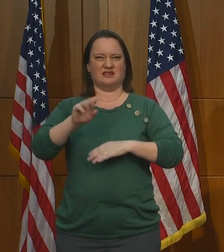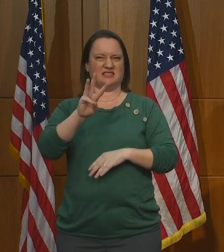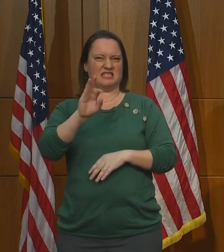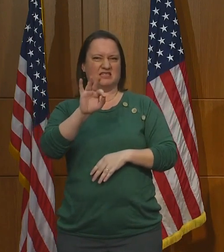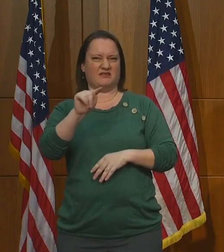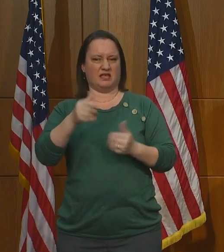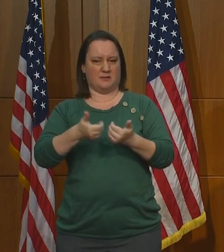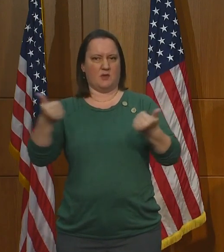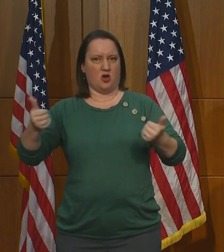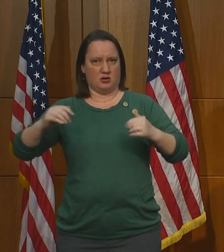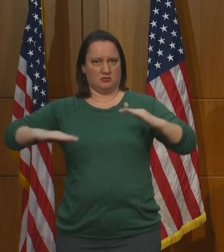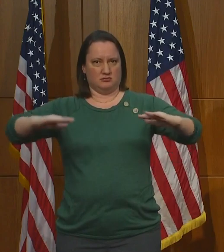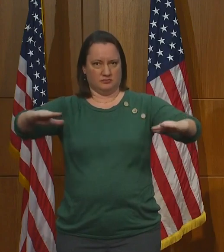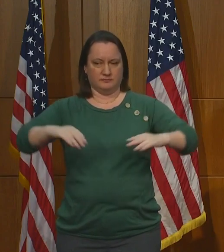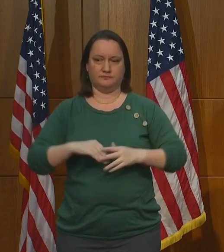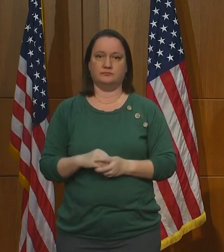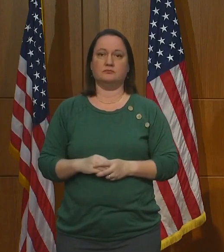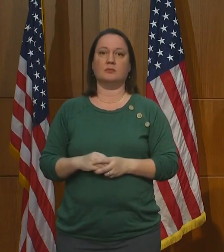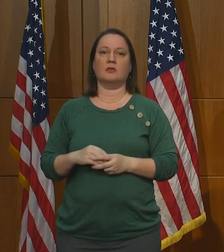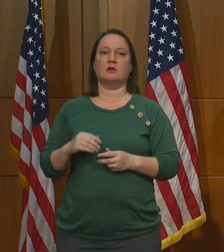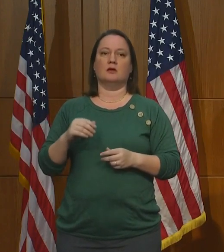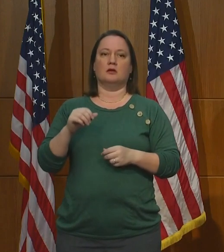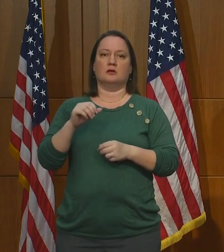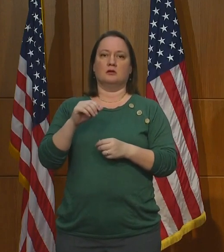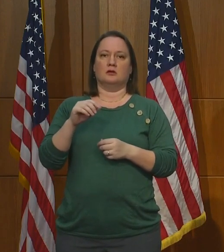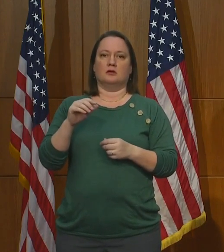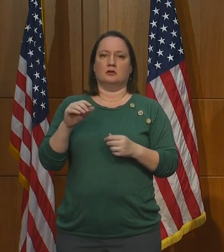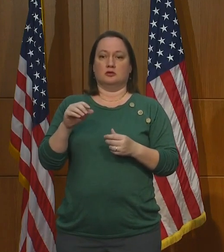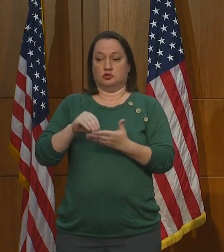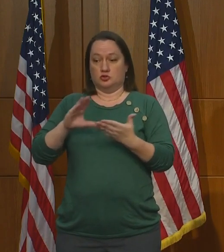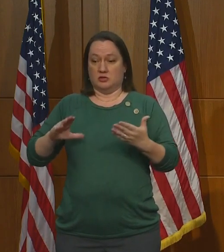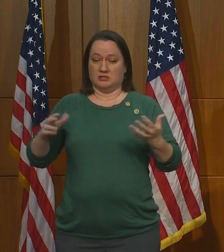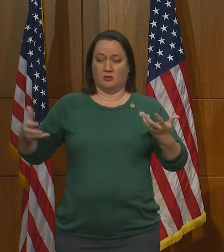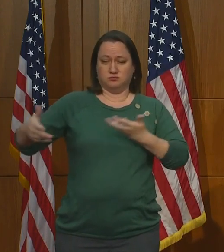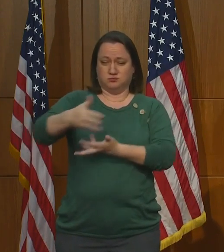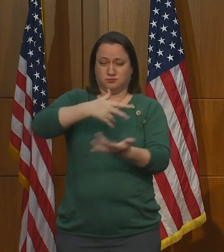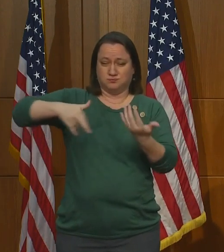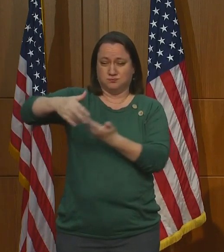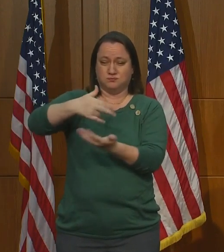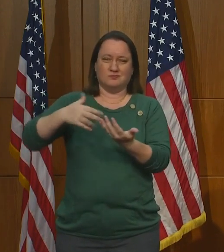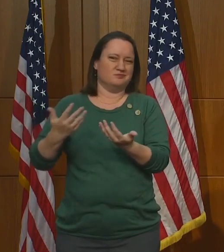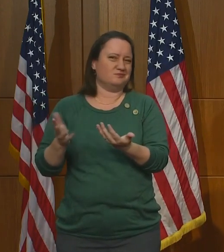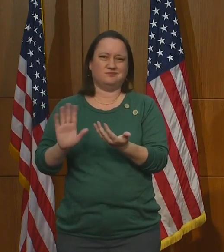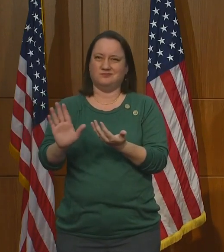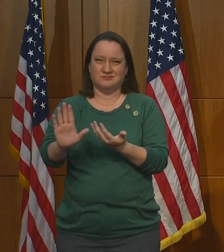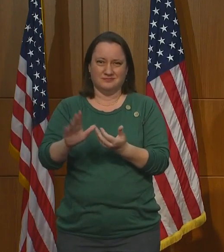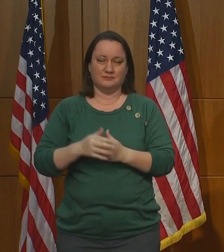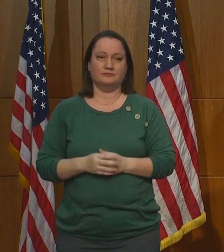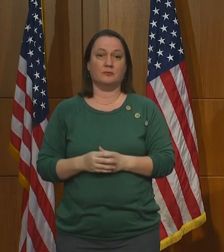WORKSTATIONS THERE WILL BE RESTRICTIONS ON MIXING GROUPS